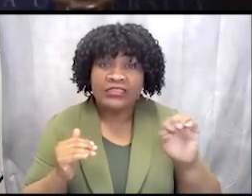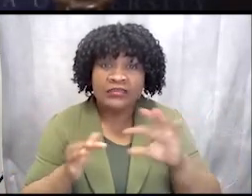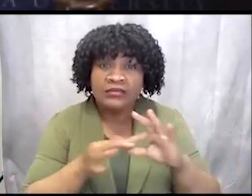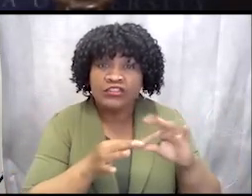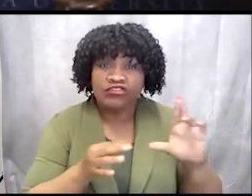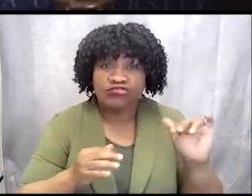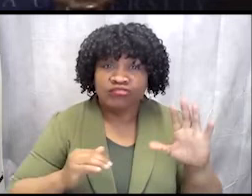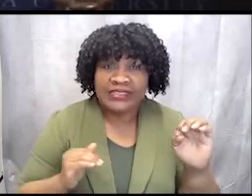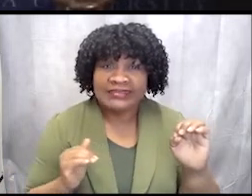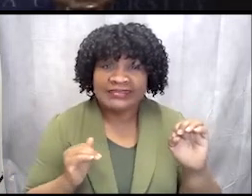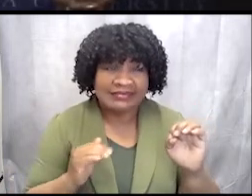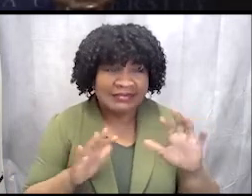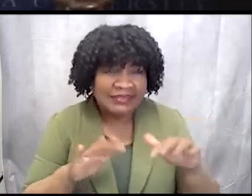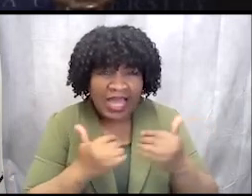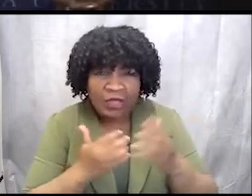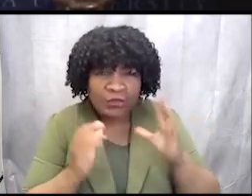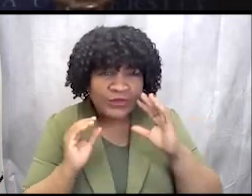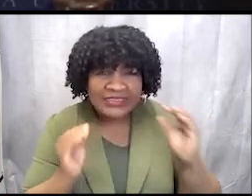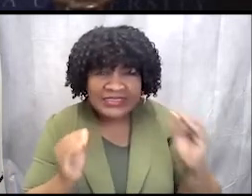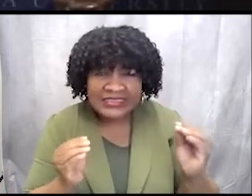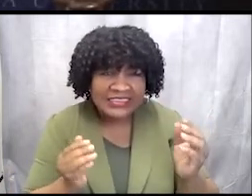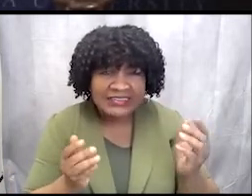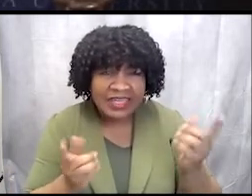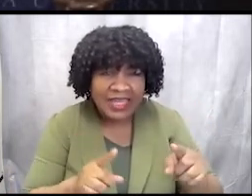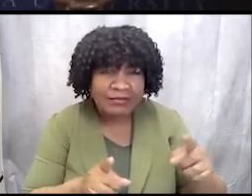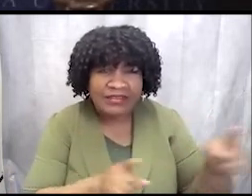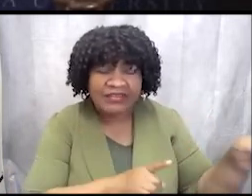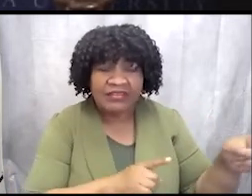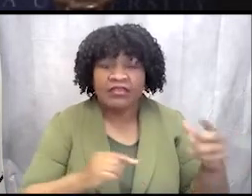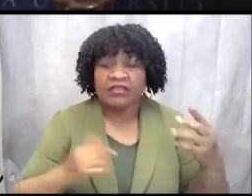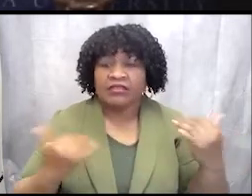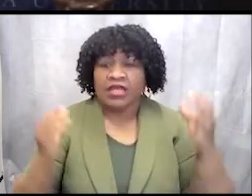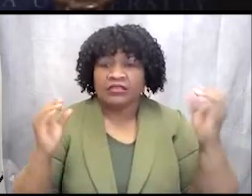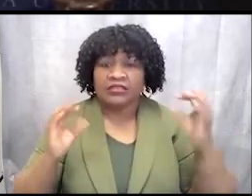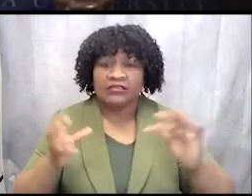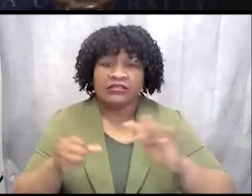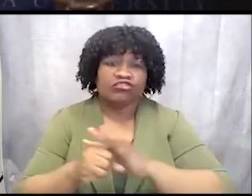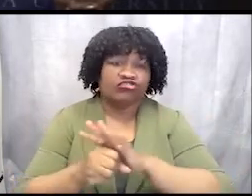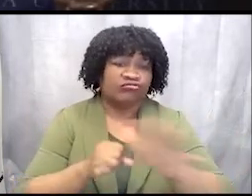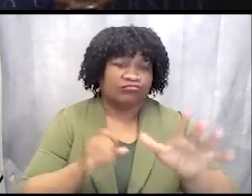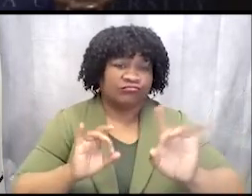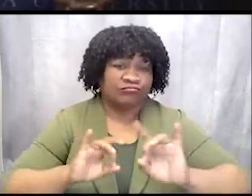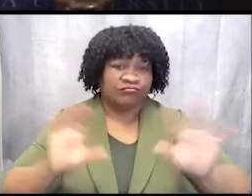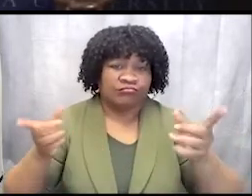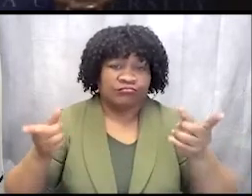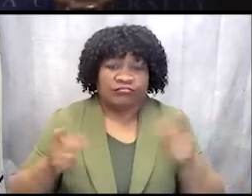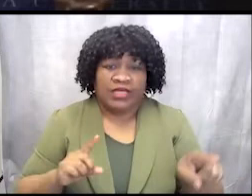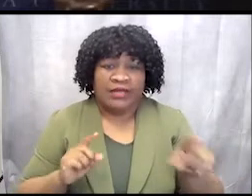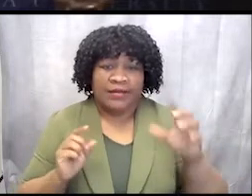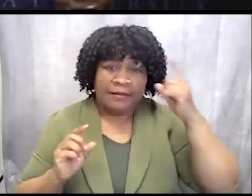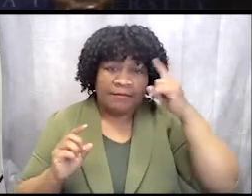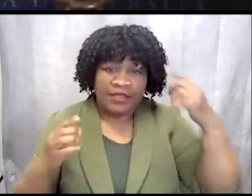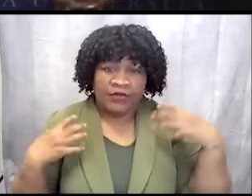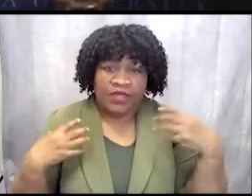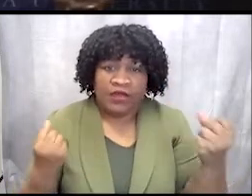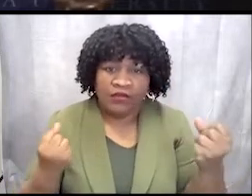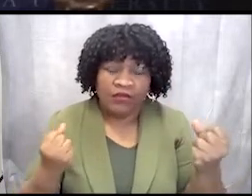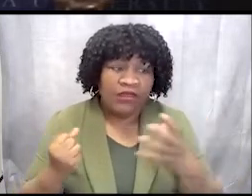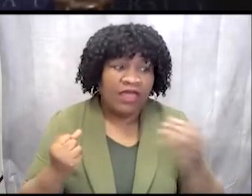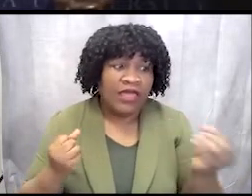and how we teach. Students are facing a crisis in mental health, gaps in access and opportunity have deepened